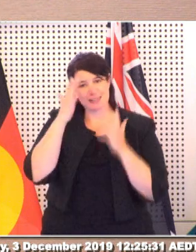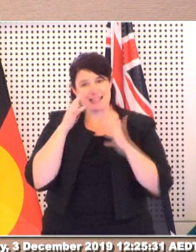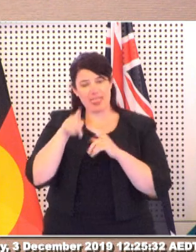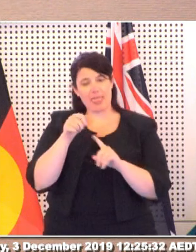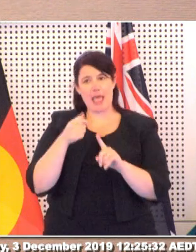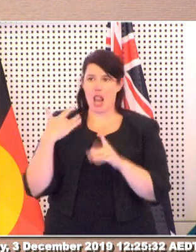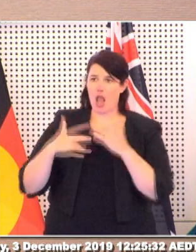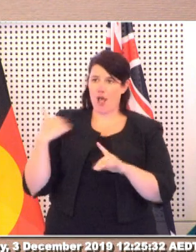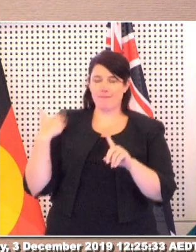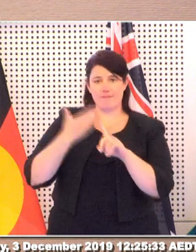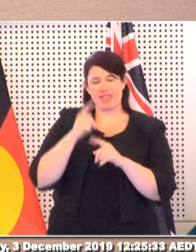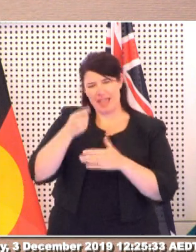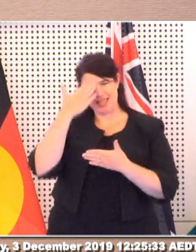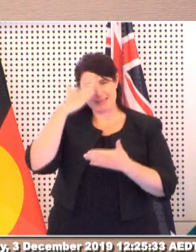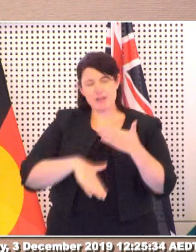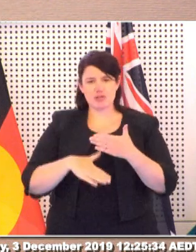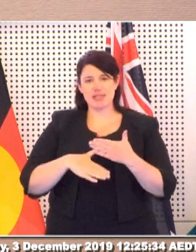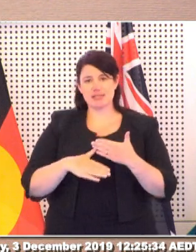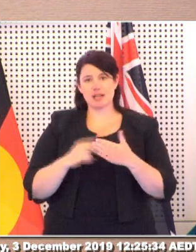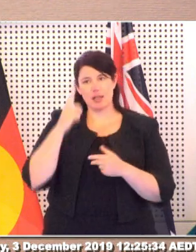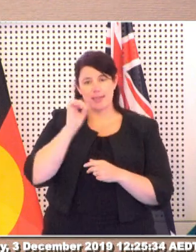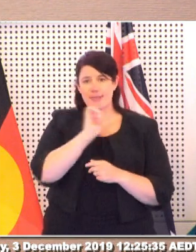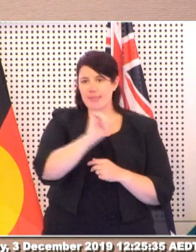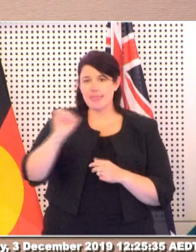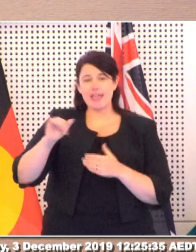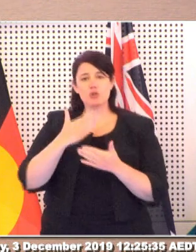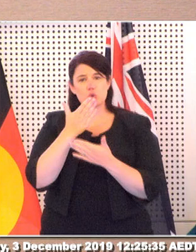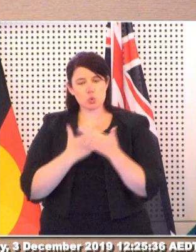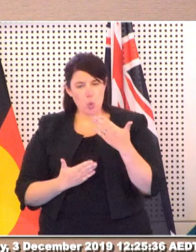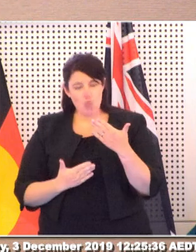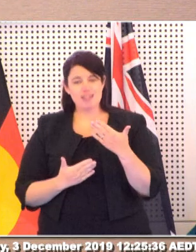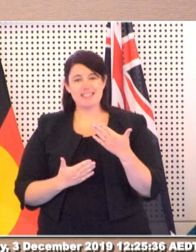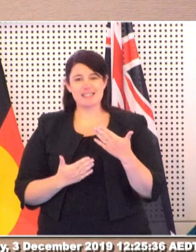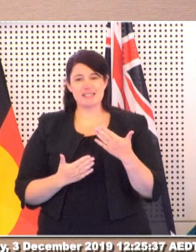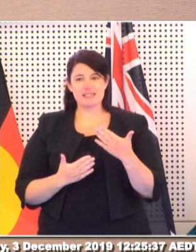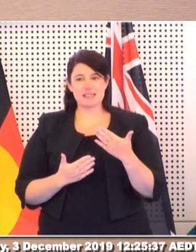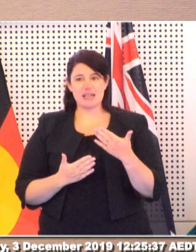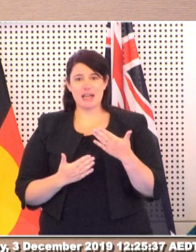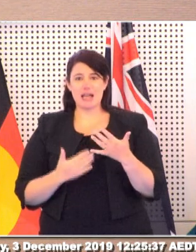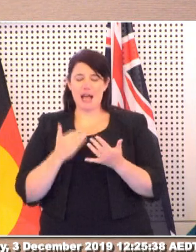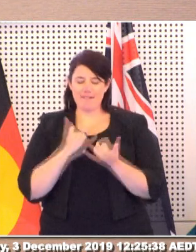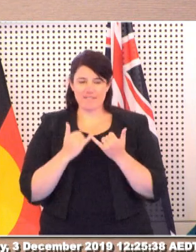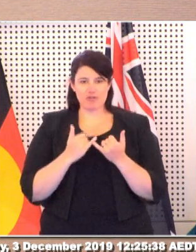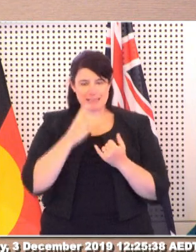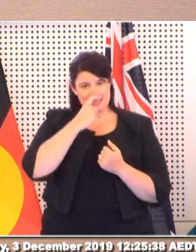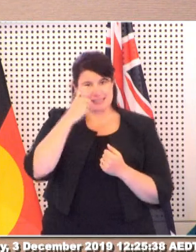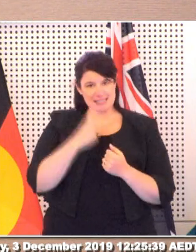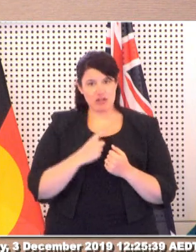So I think that their stories are ethically and practically difficult and fragile to capture.